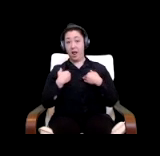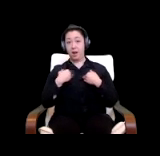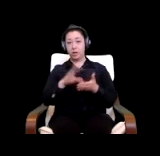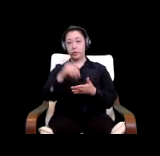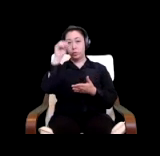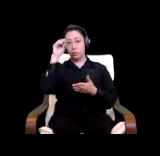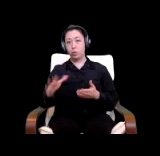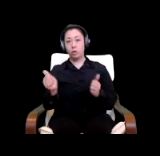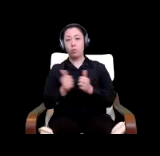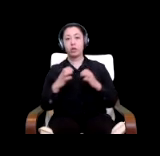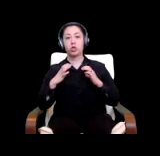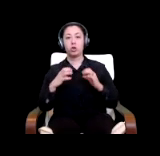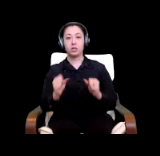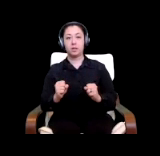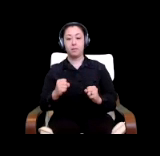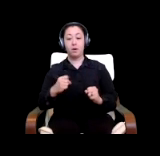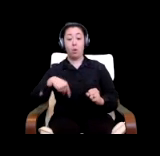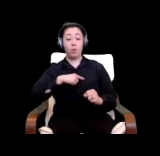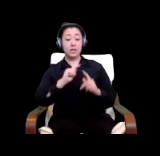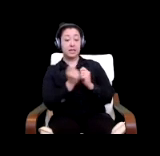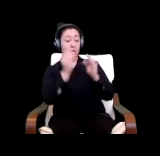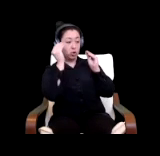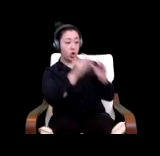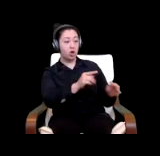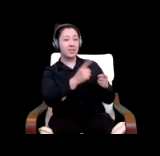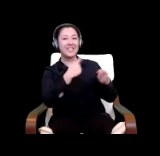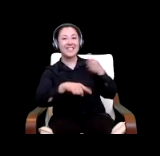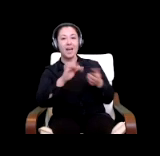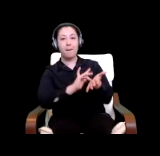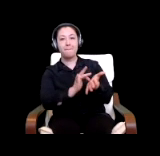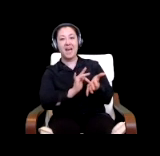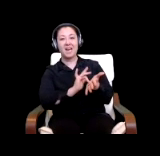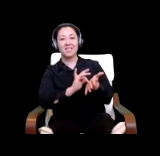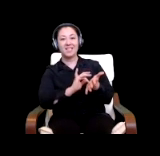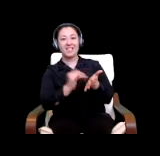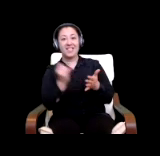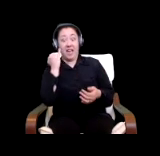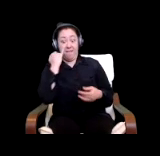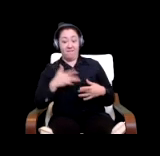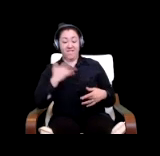taught to sign "medicine" when she was in pain. It was an easy sign for her to make